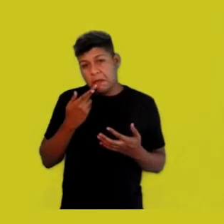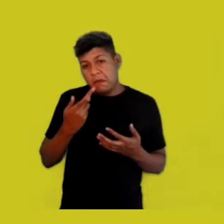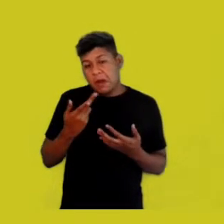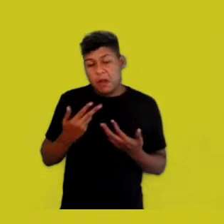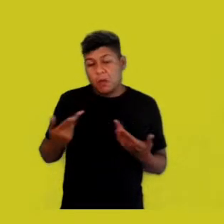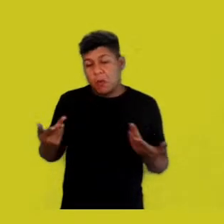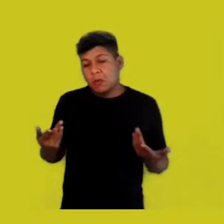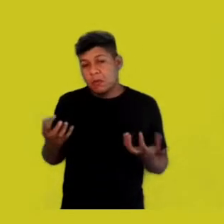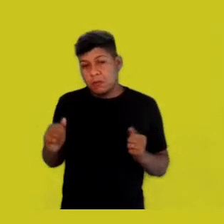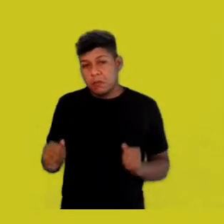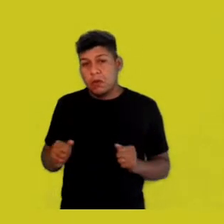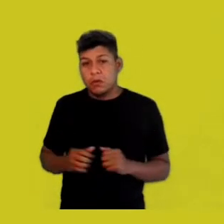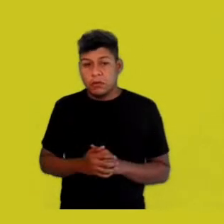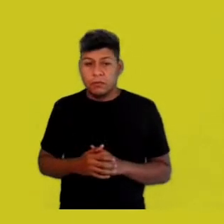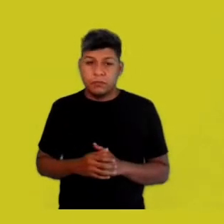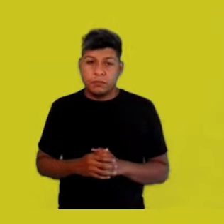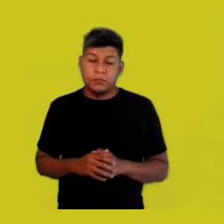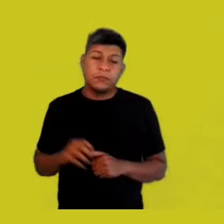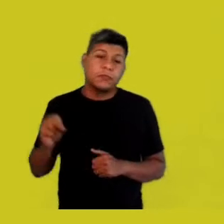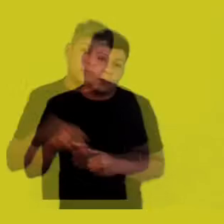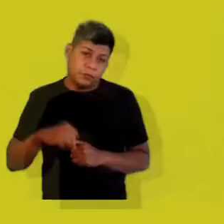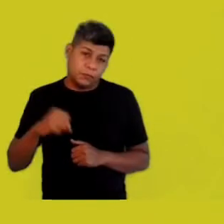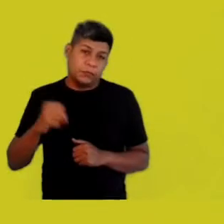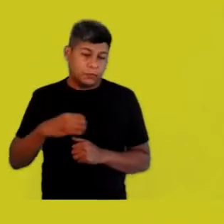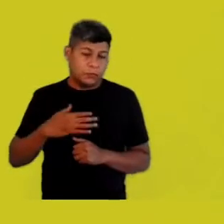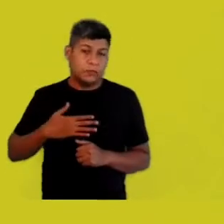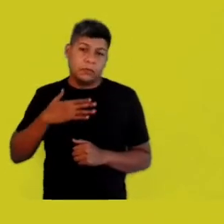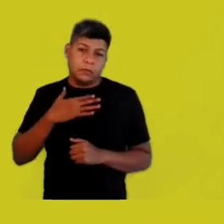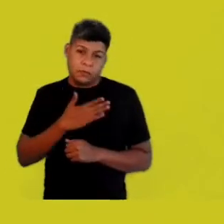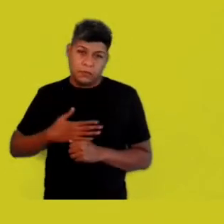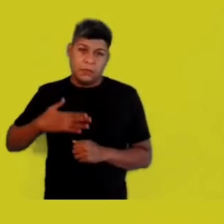Thaís, what a joy. Listening to Pedro is always